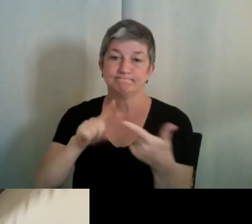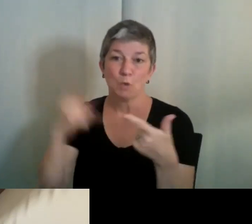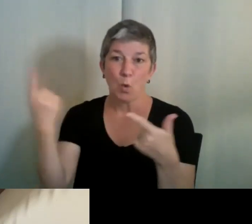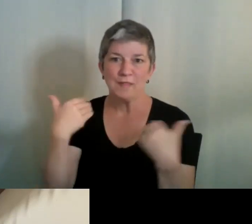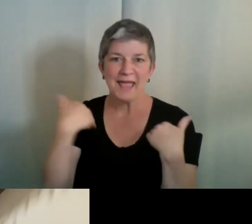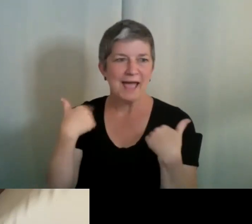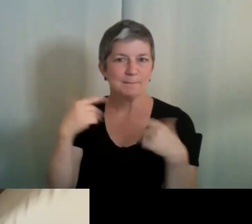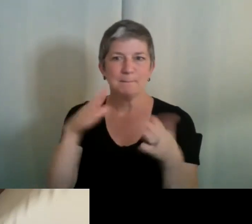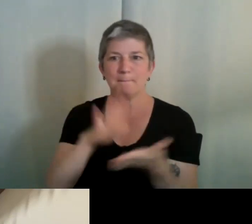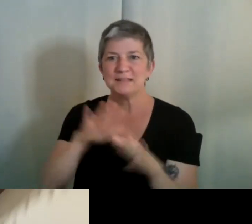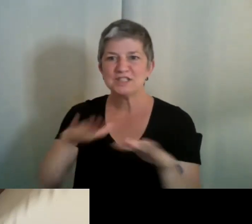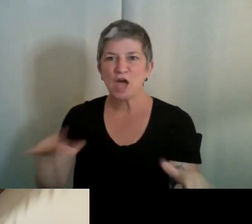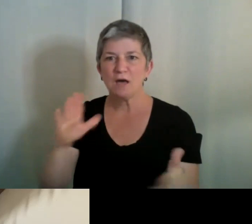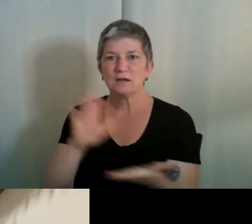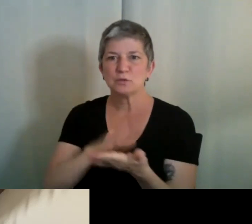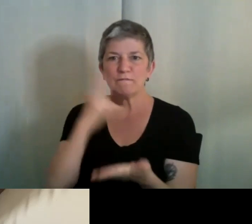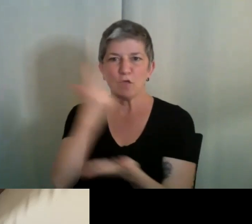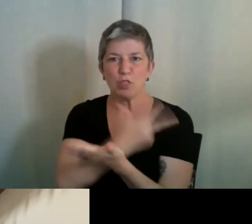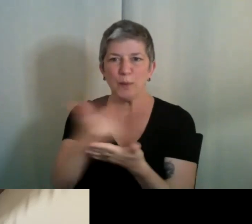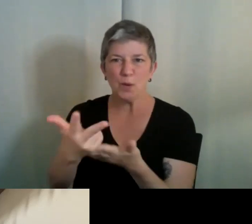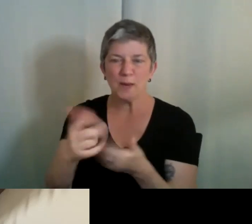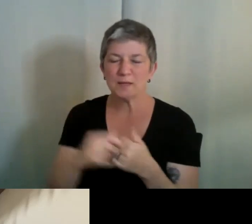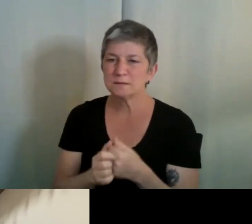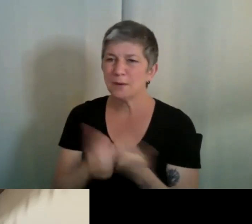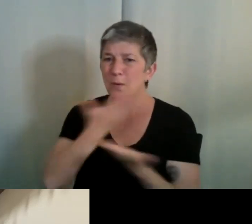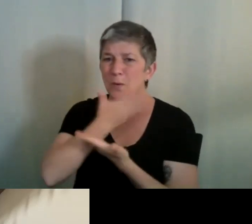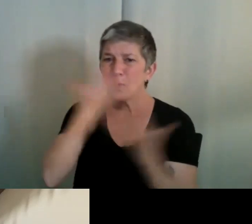three weeks, you have not come up with a plan of action, you